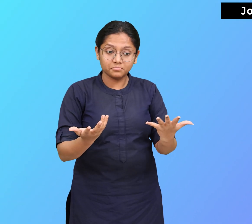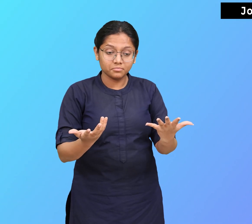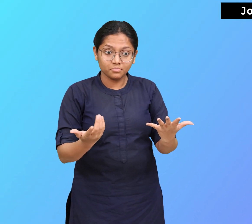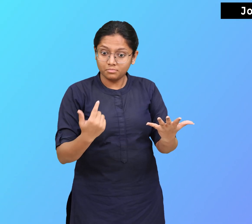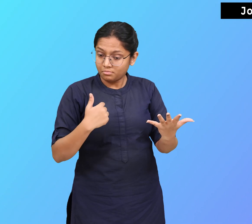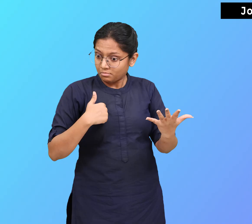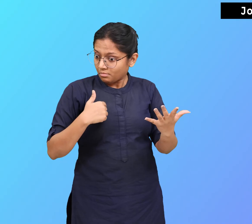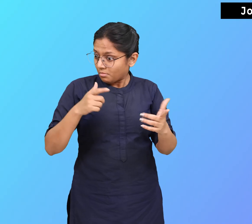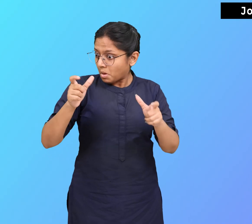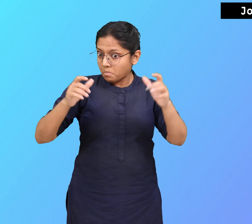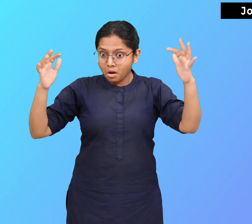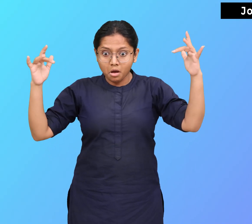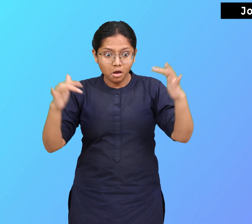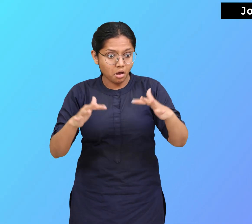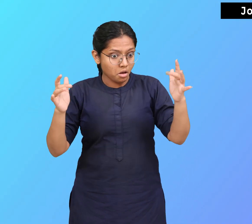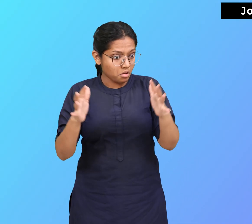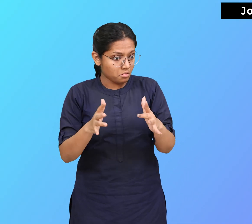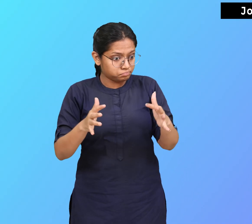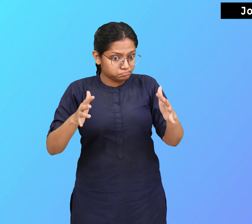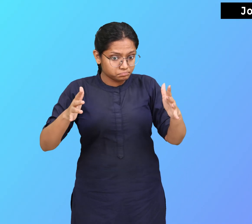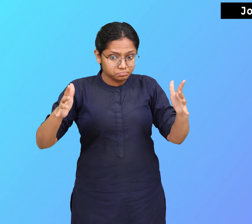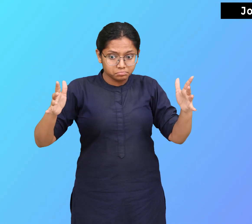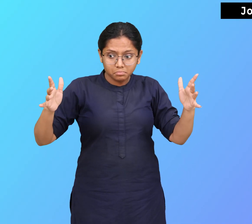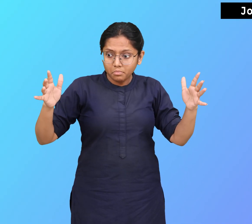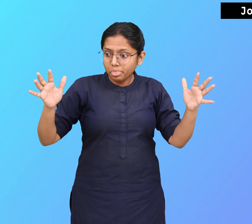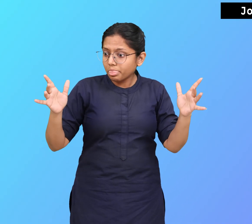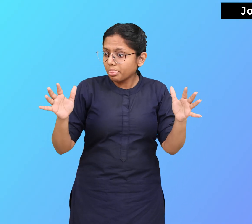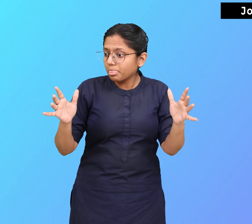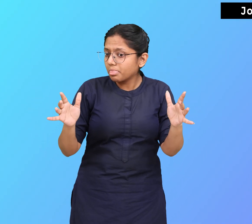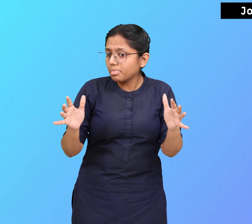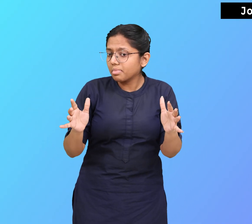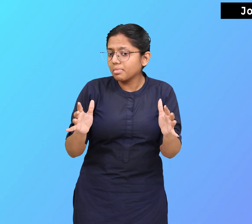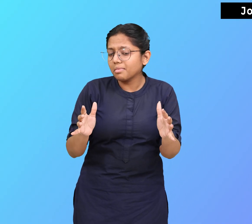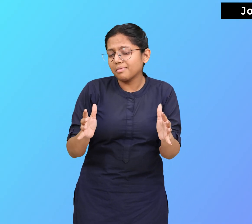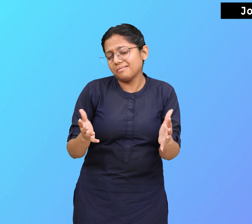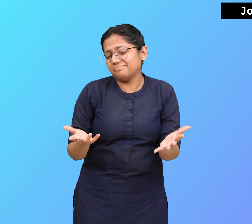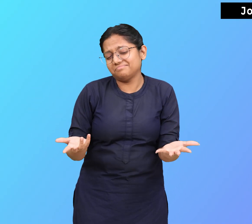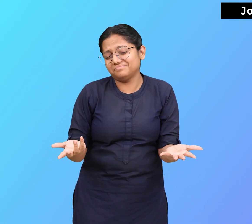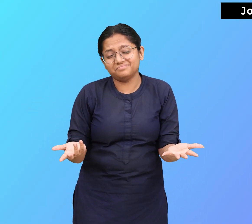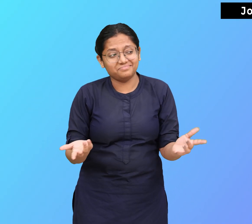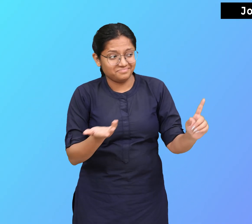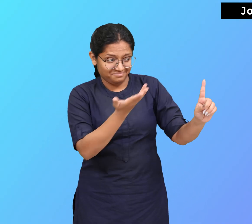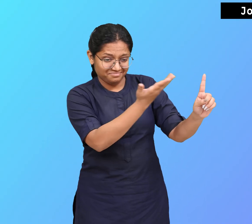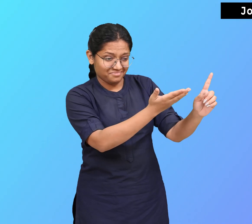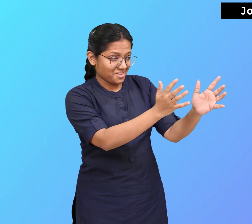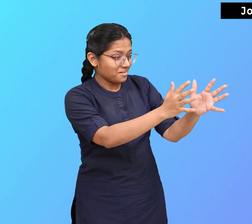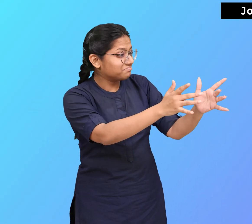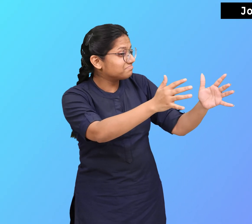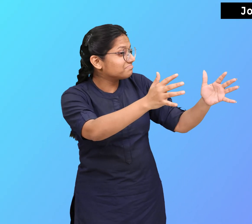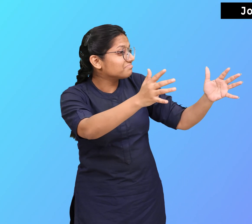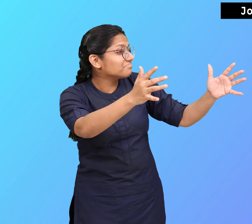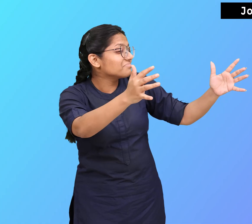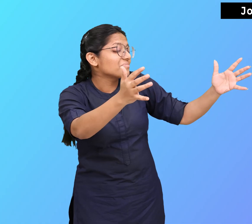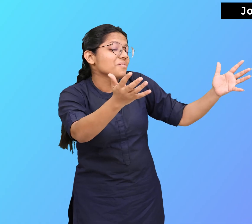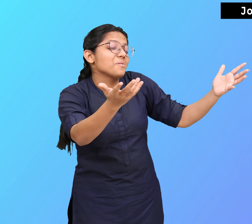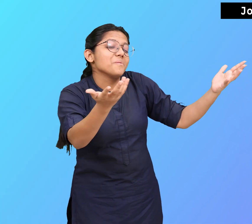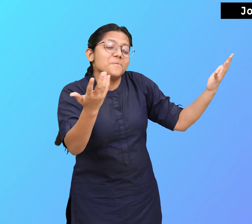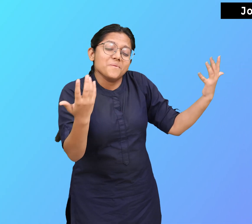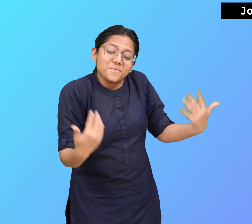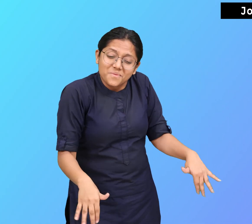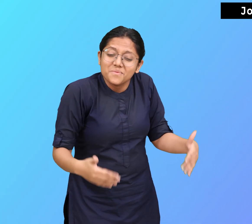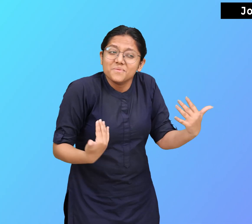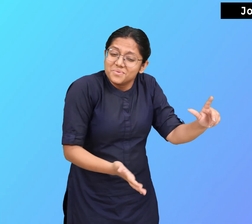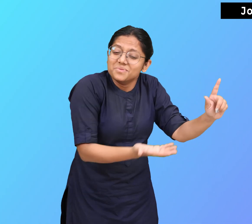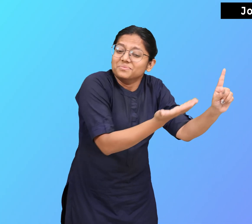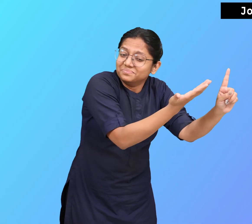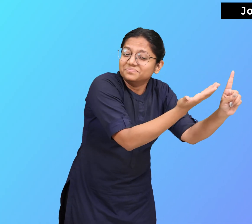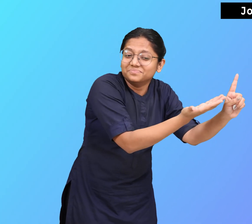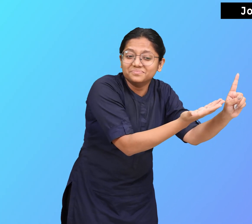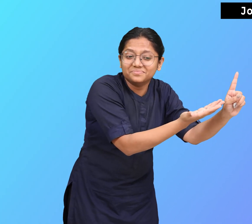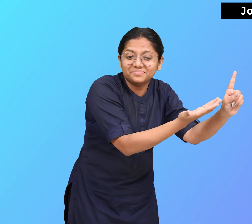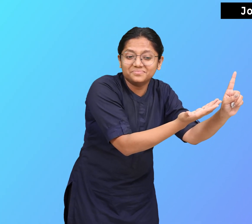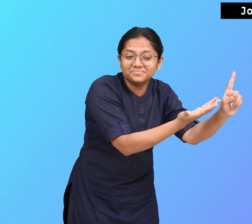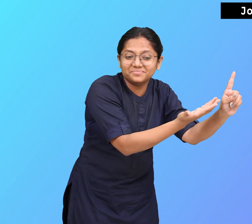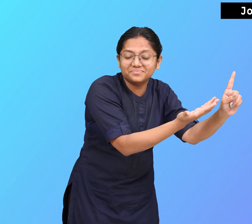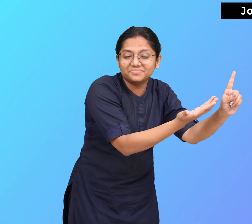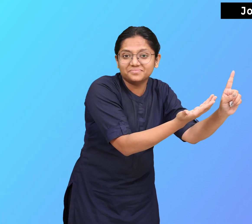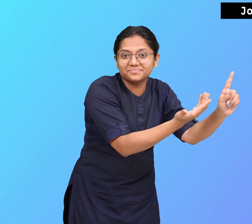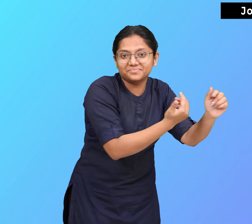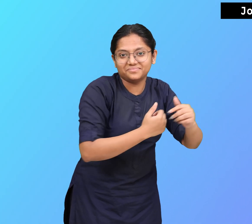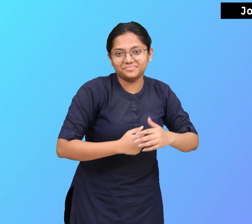He must become more and more important, and I must become less important.